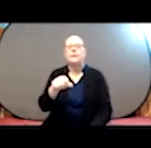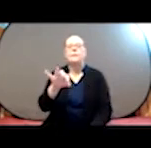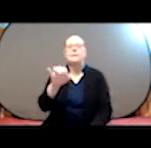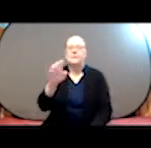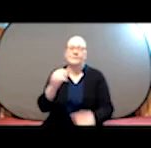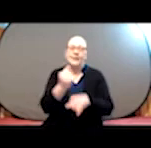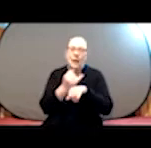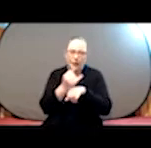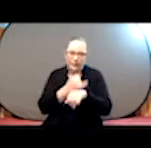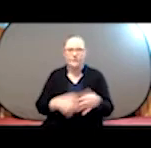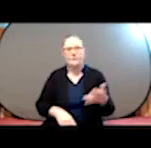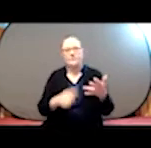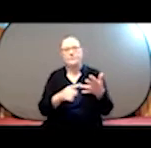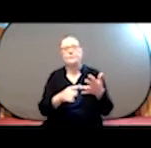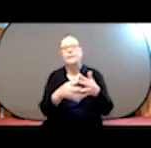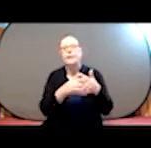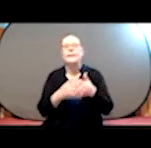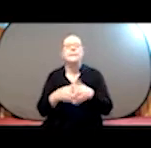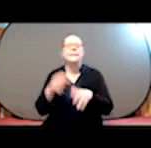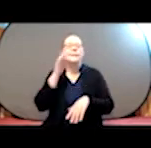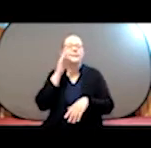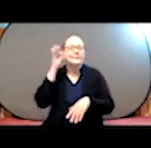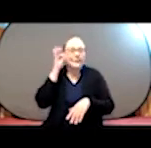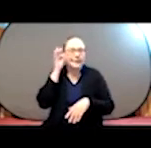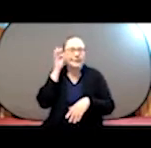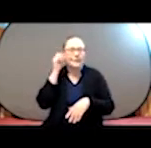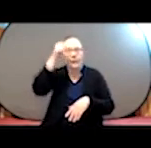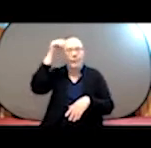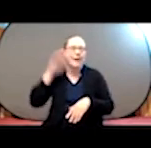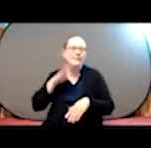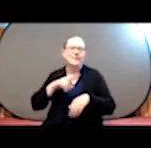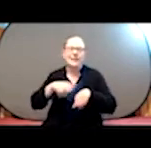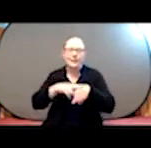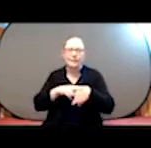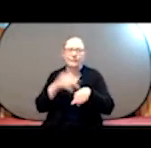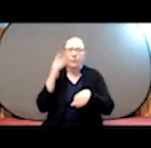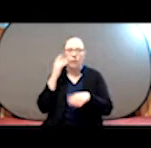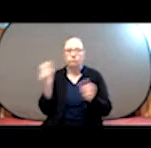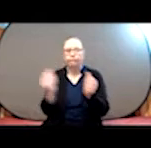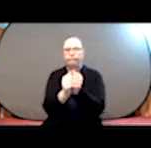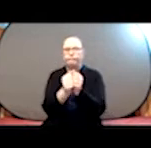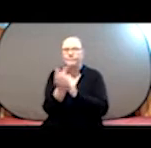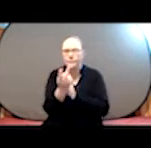Indian and Alaska native and the reason it's American Indian and Alaska native is that not all